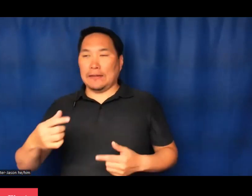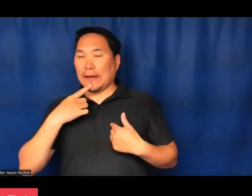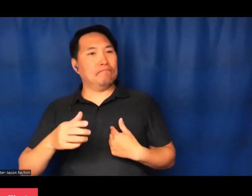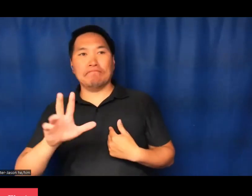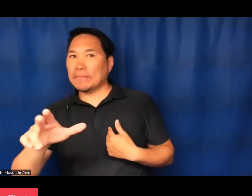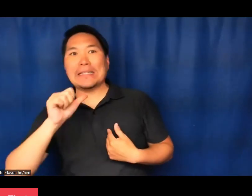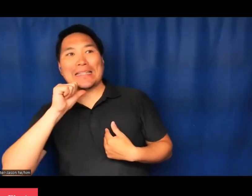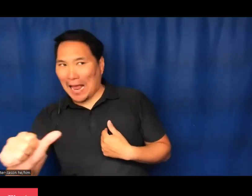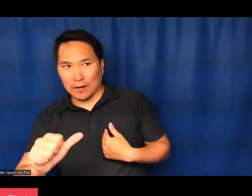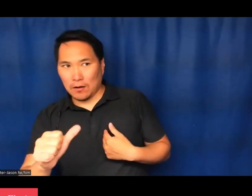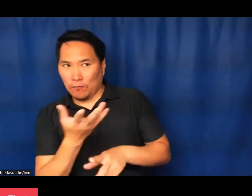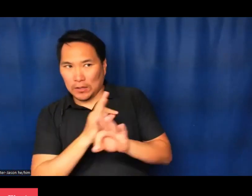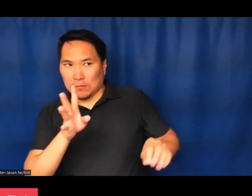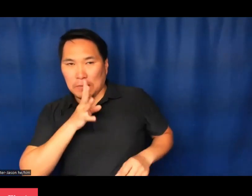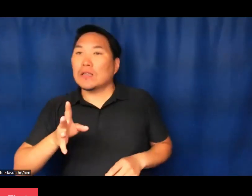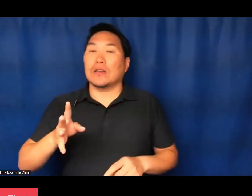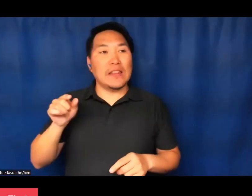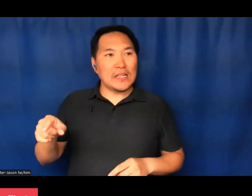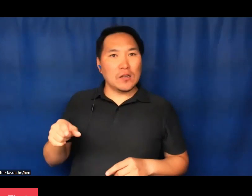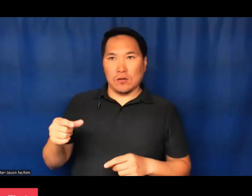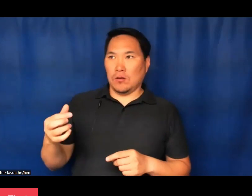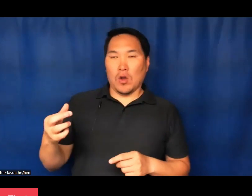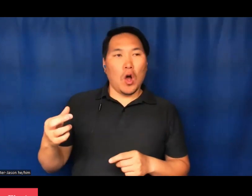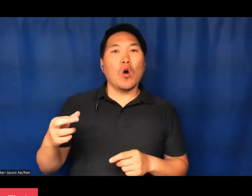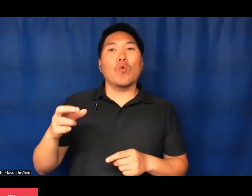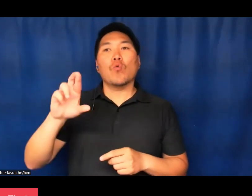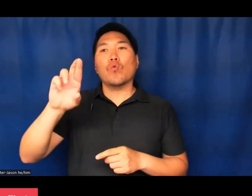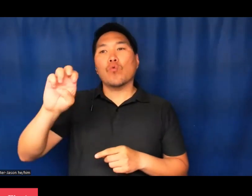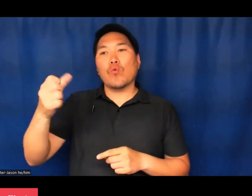speech case but regulation of conduct.